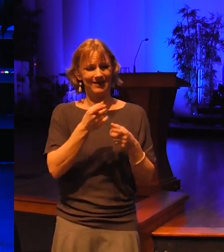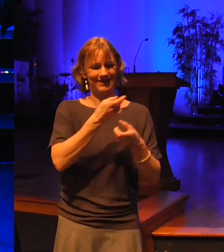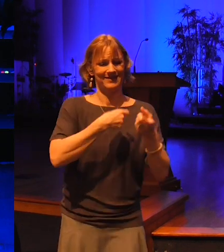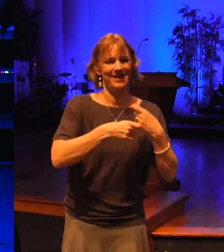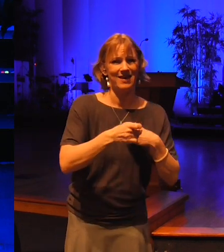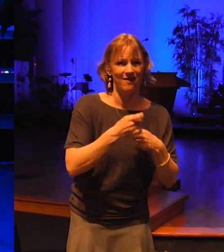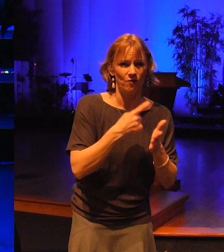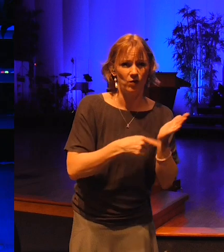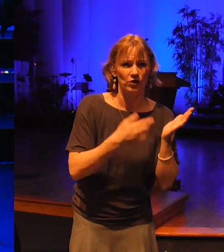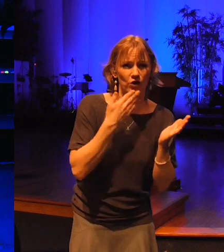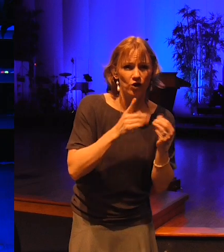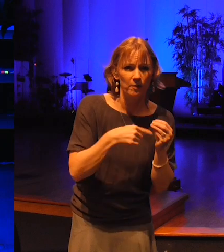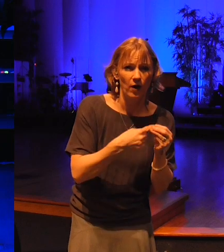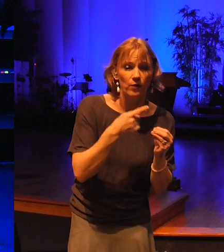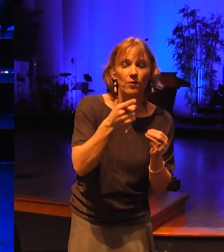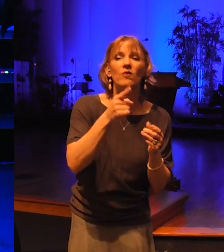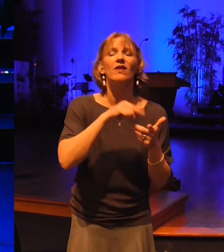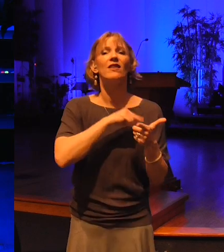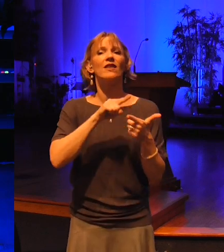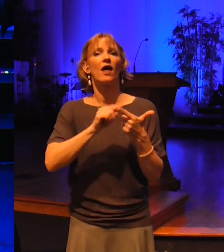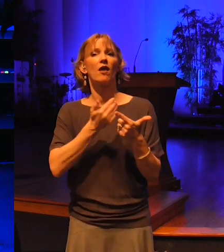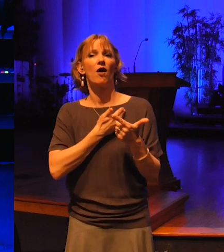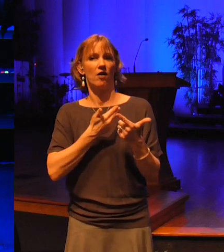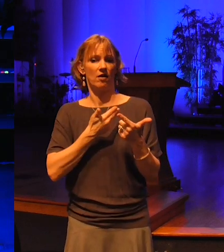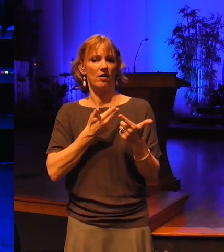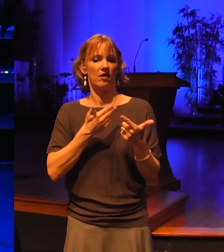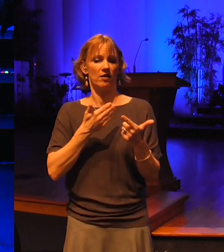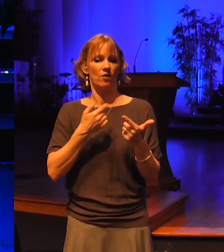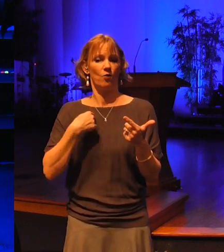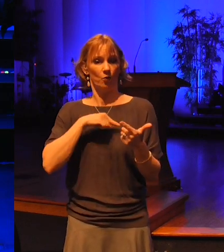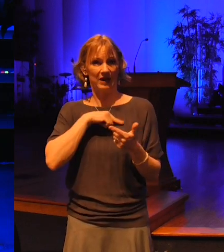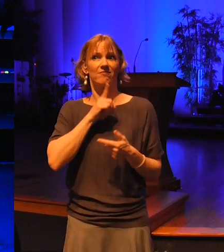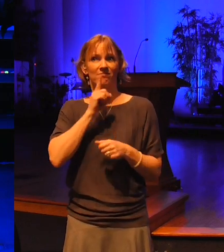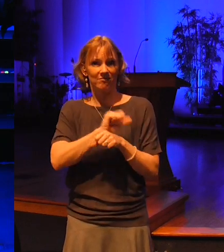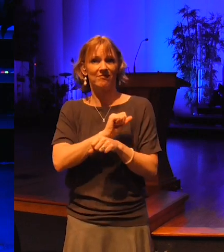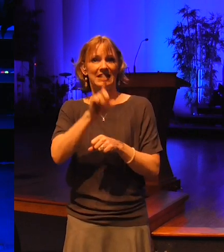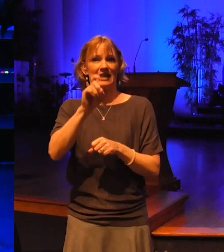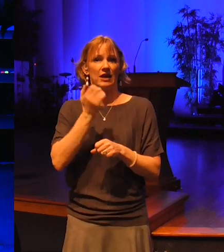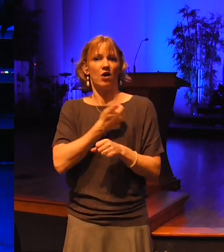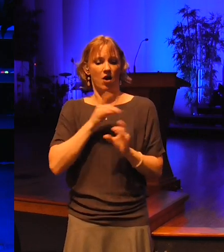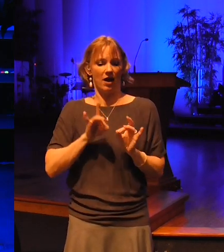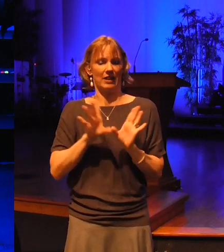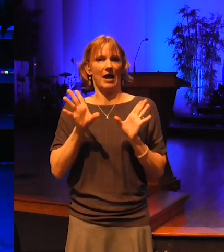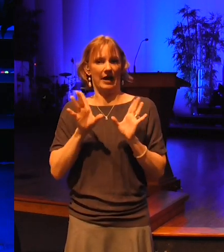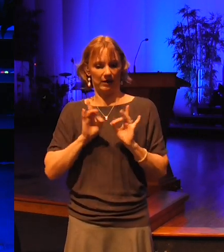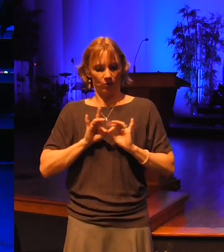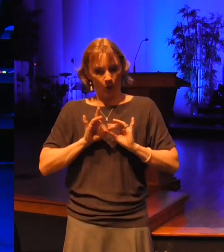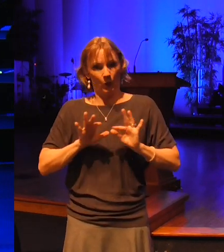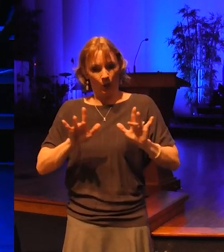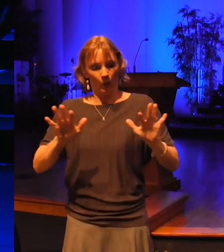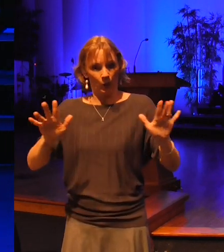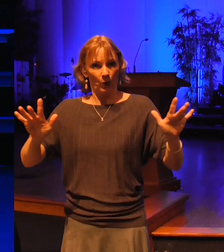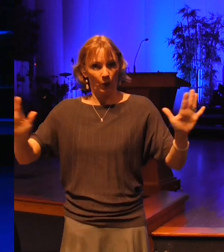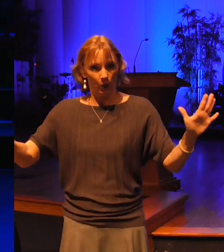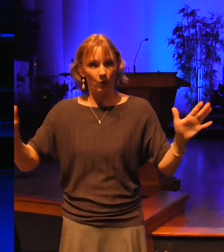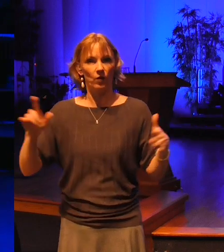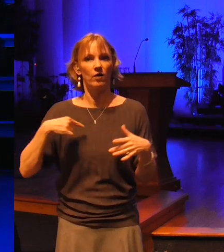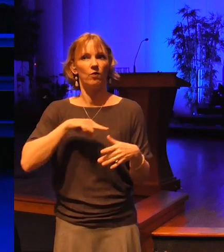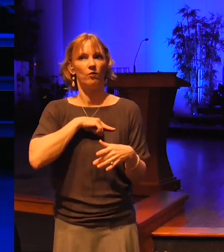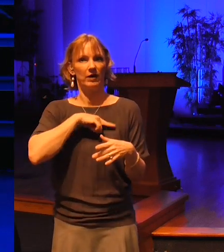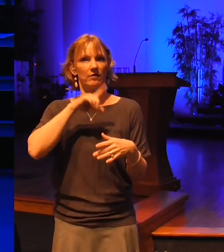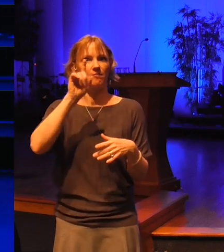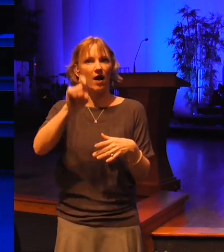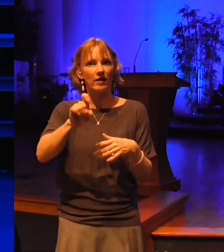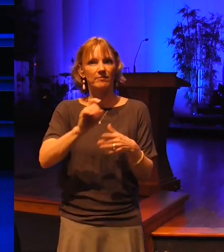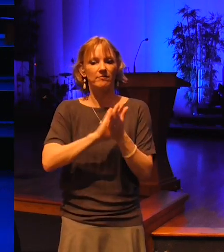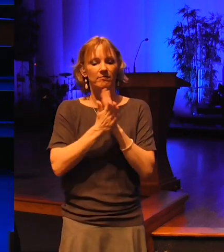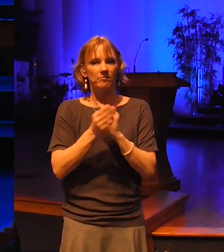that our light is most called to burn it is there that we're called to be that resilience perhaps in